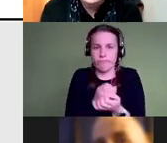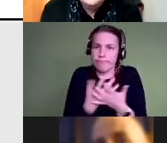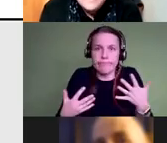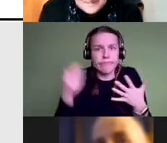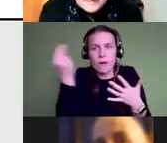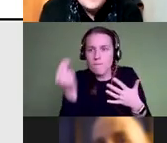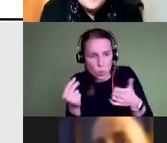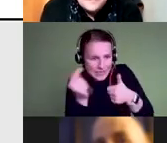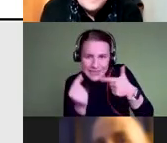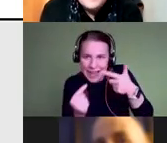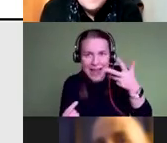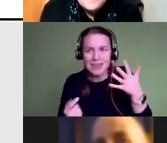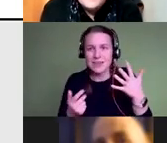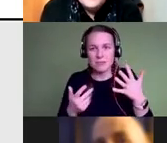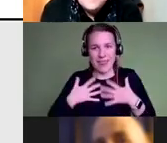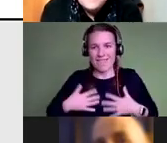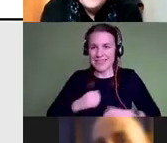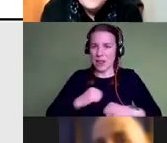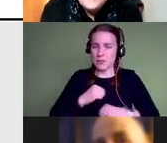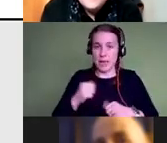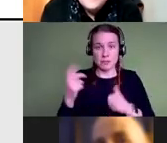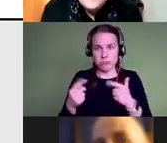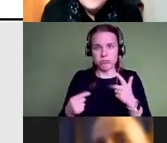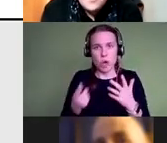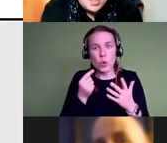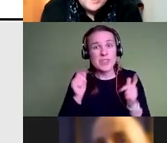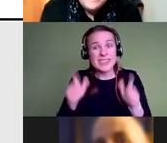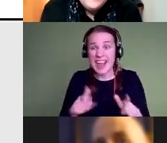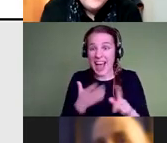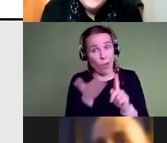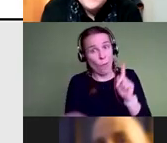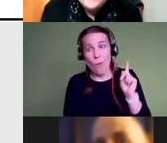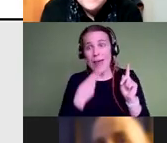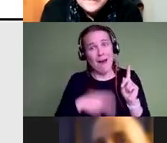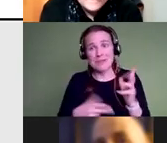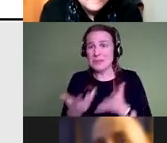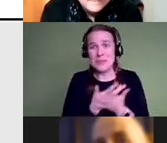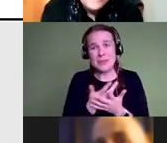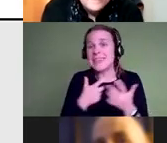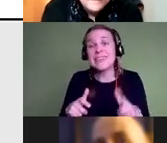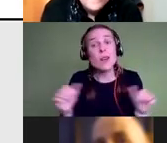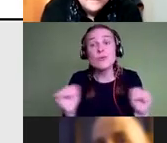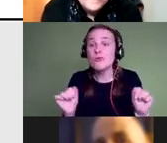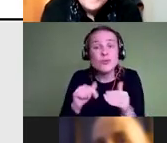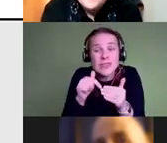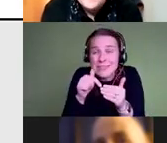their jobs this Friday! I hate to interrupt you, I engaged as I'm sure everyone else is. I just wanted to